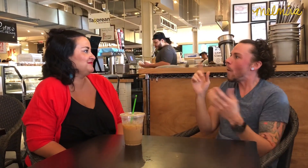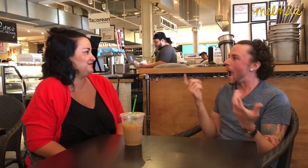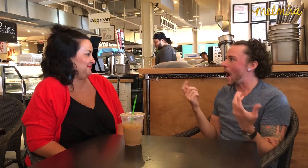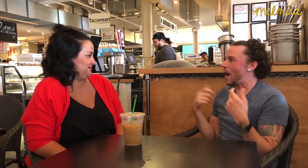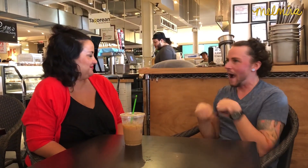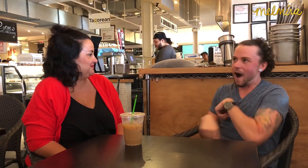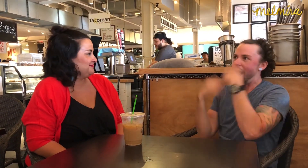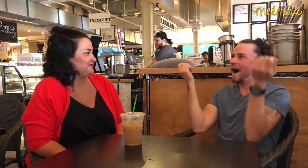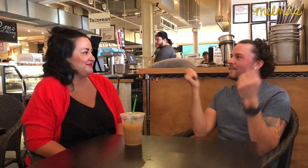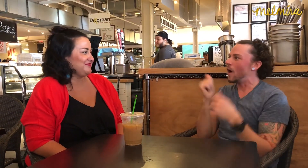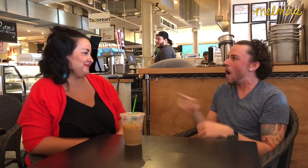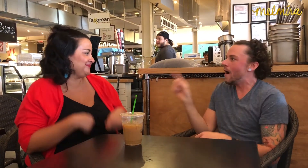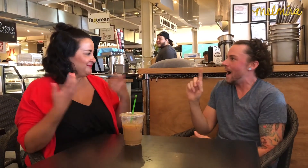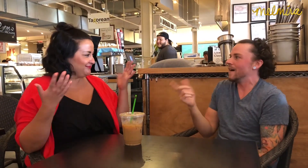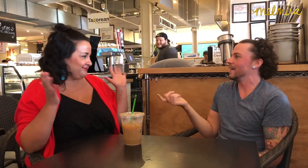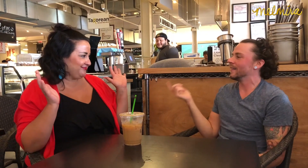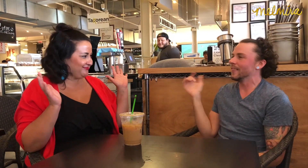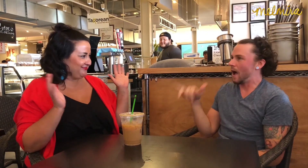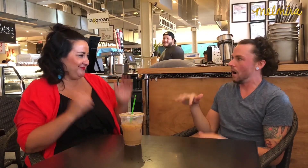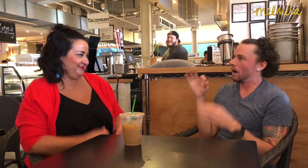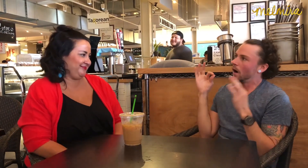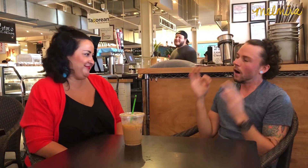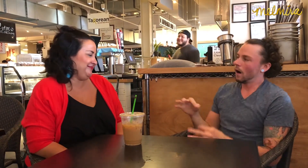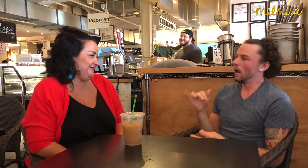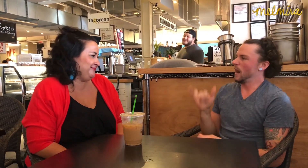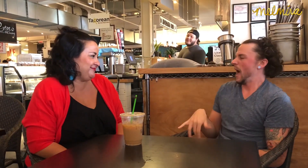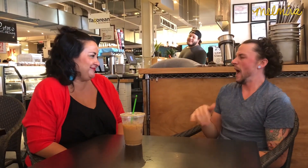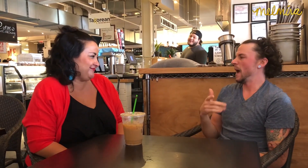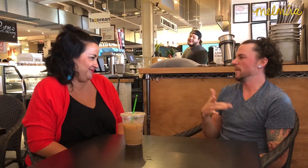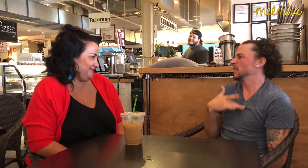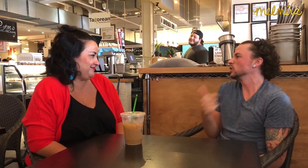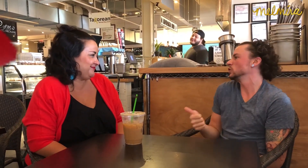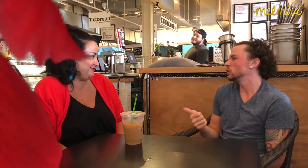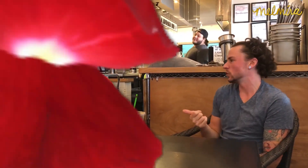I can take off my shirt anywhere... Yes! That was...that feels good!